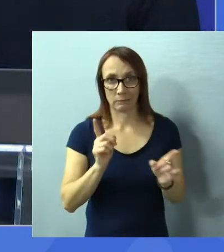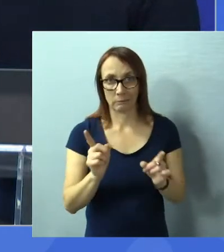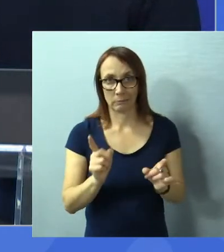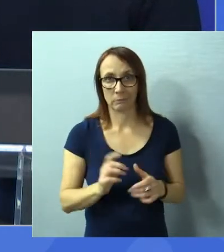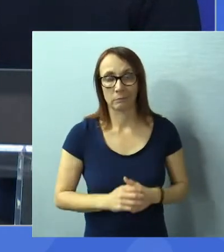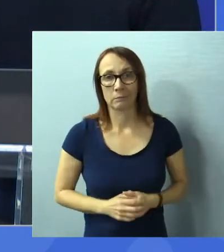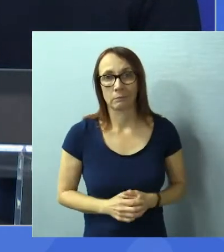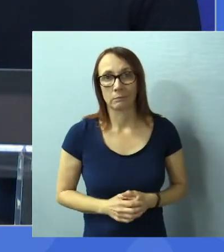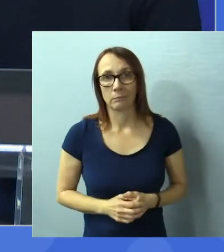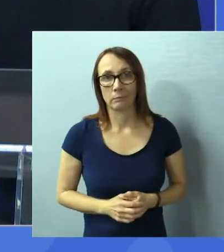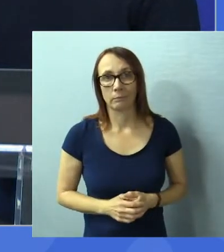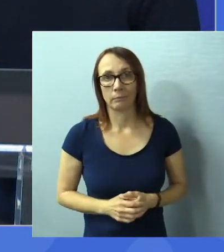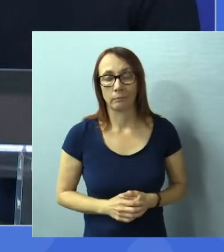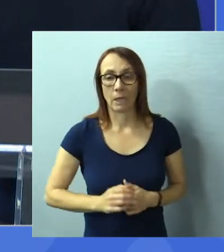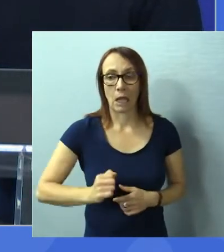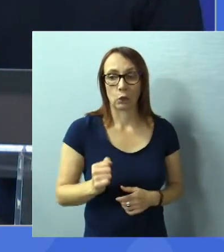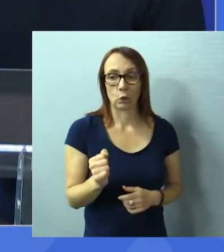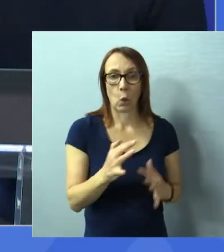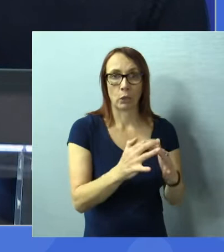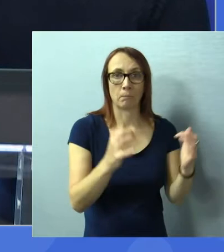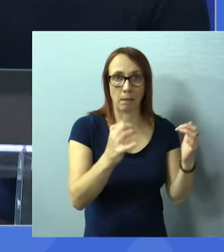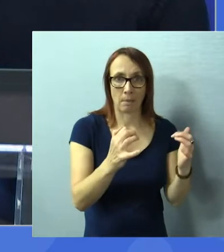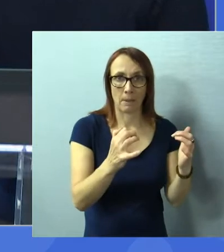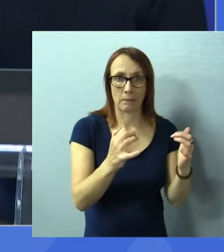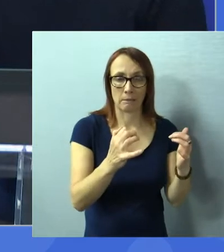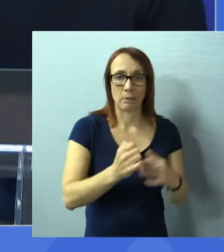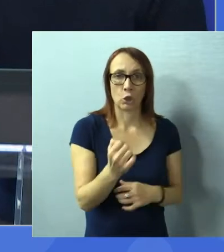there is a Scottish Parliament and a Scottish government beast in Edinburgh